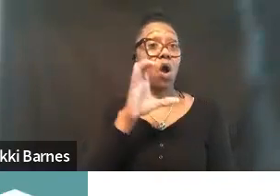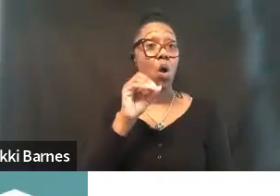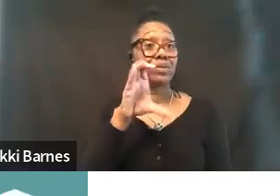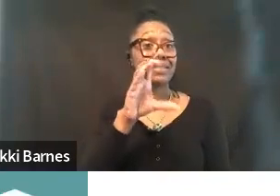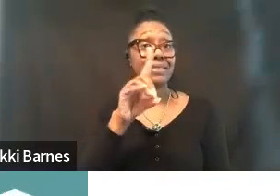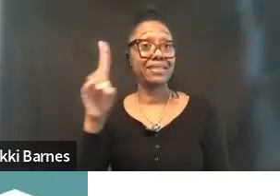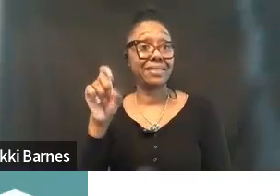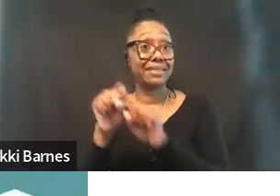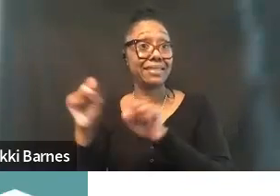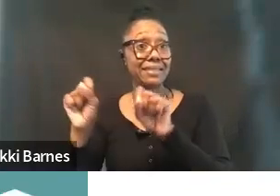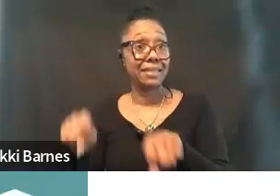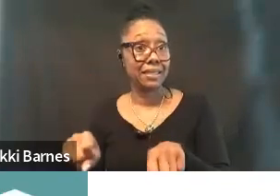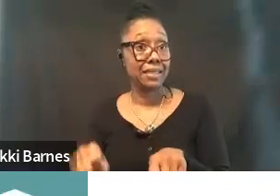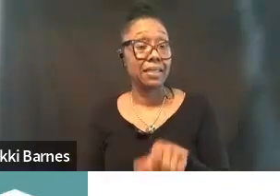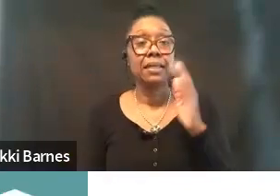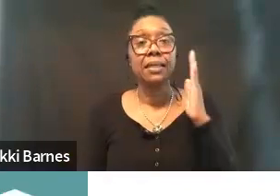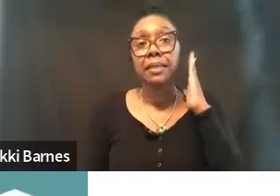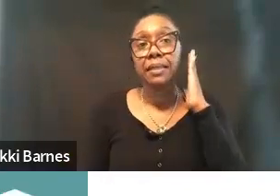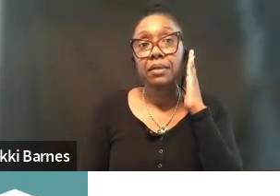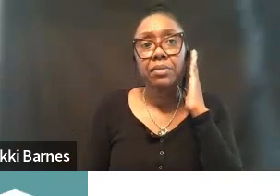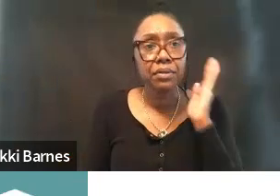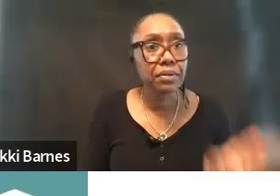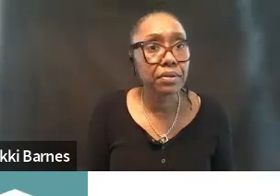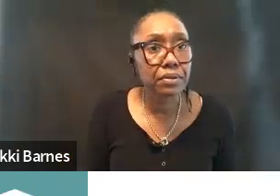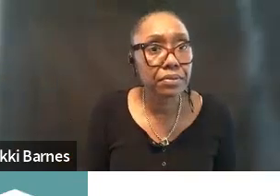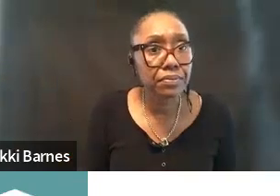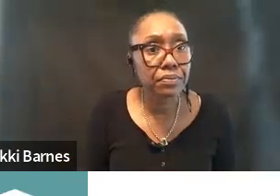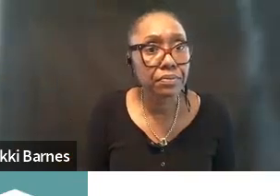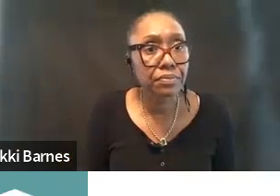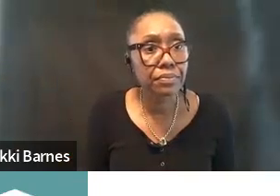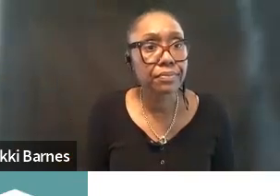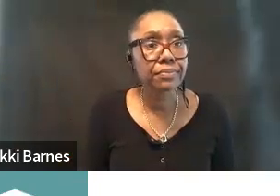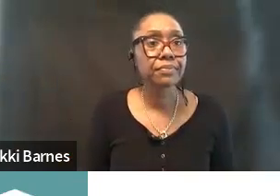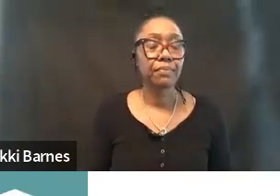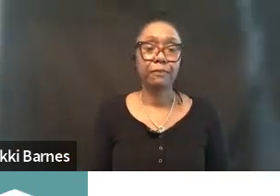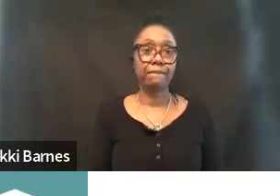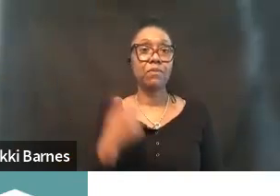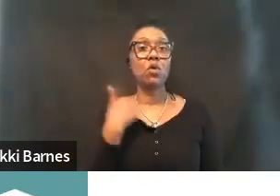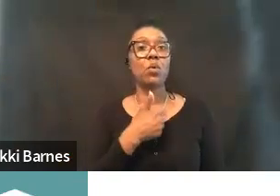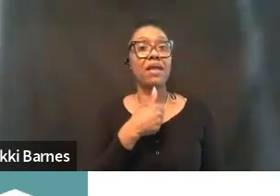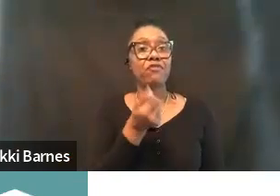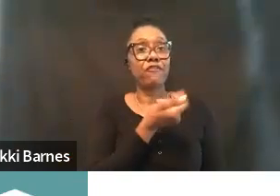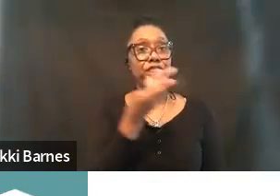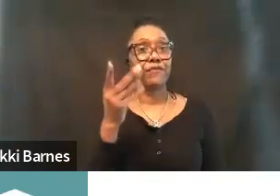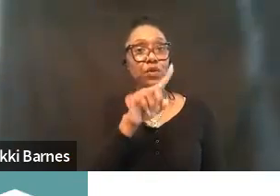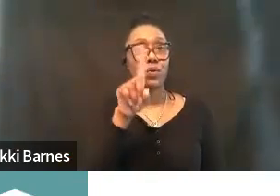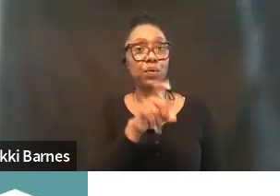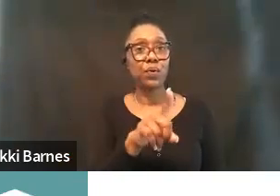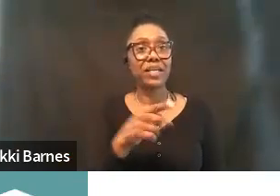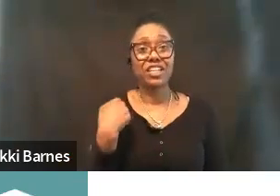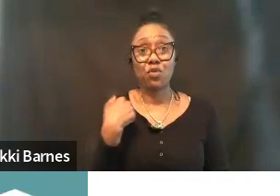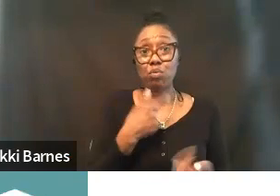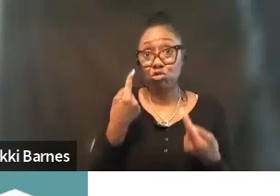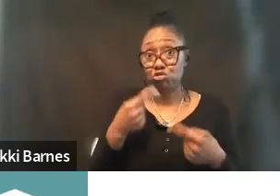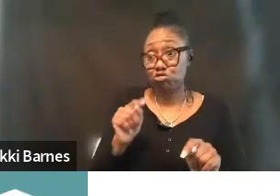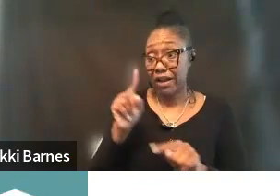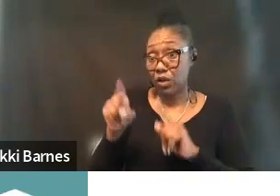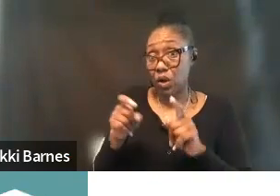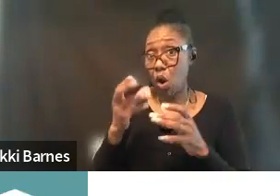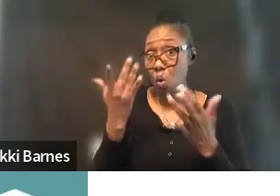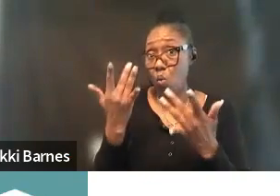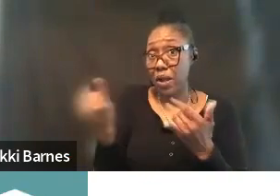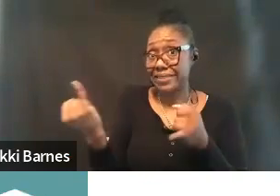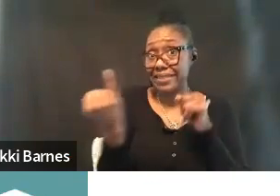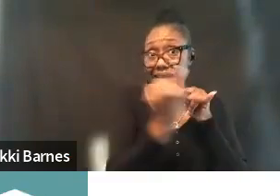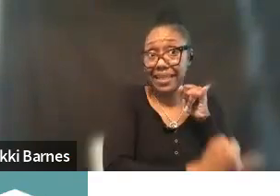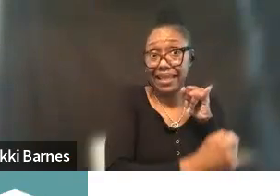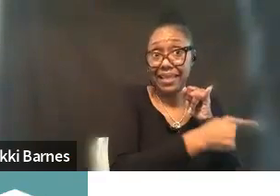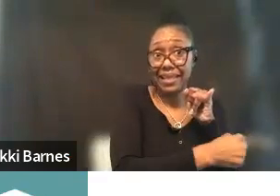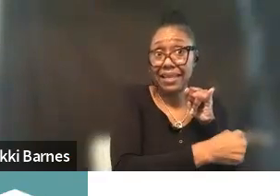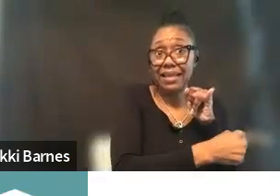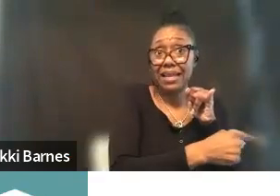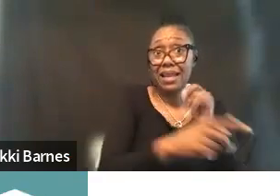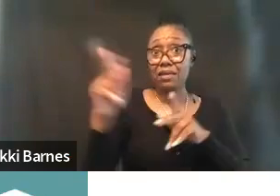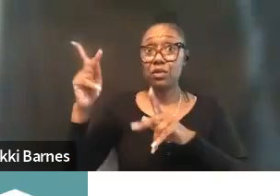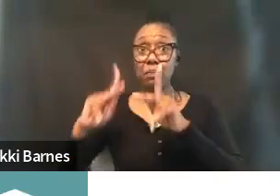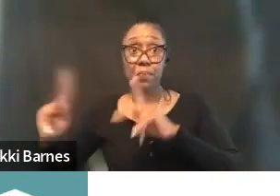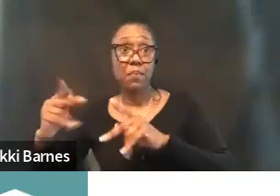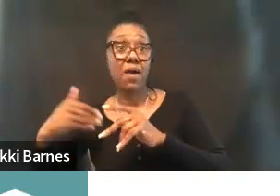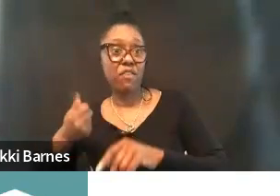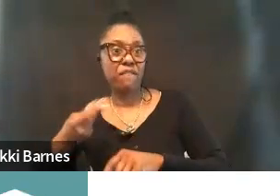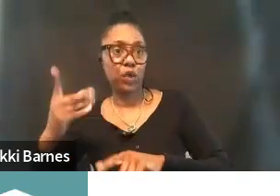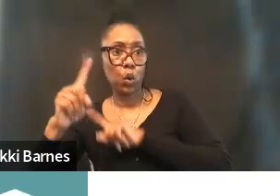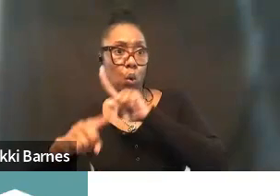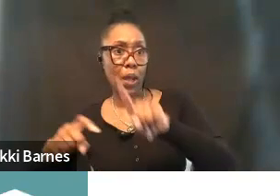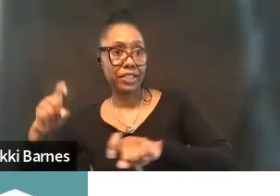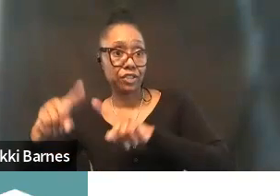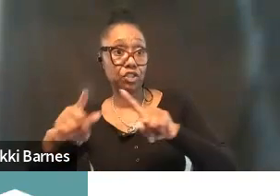Hey, Brandy. Brandy. Hey, we have a couple of questions. I don't know if we wanna try to answer a couple of them or just wait till the end.